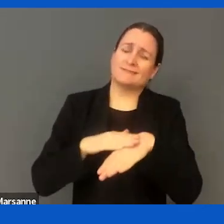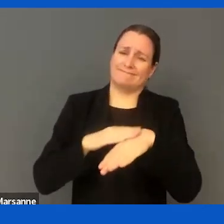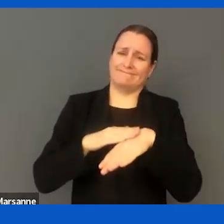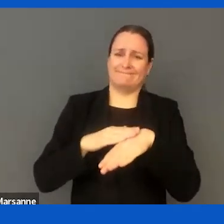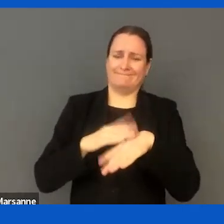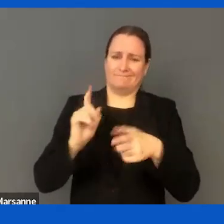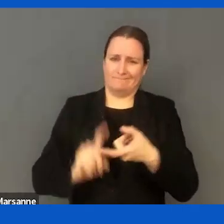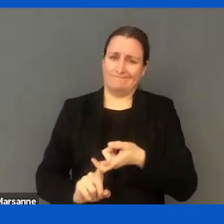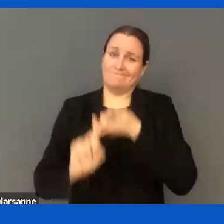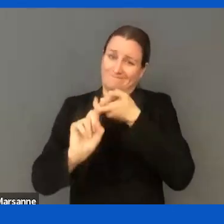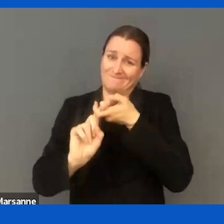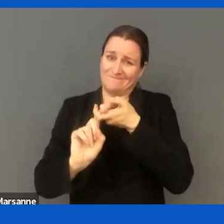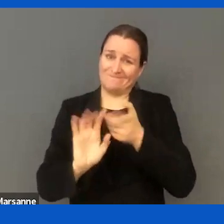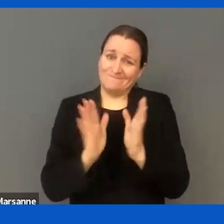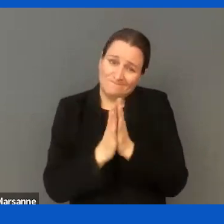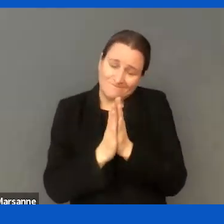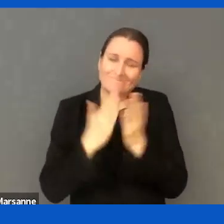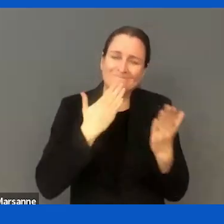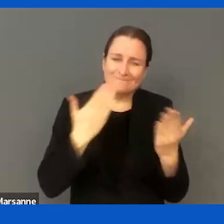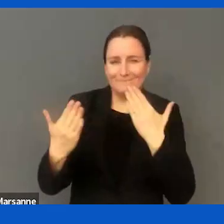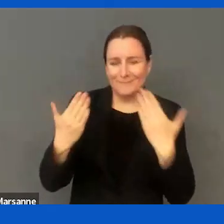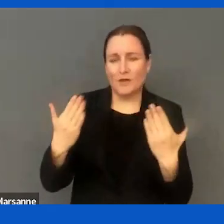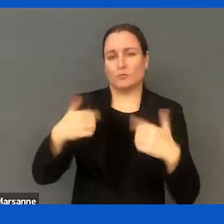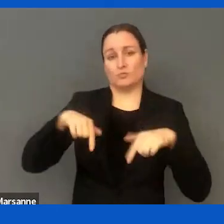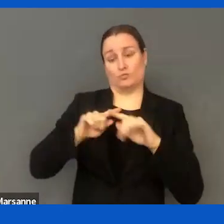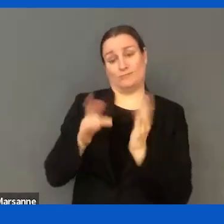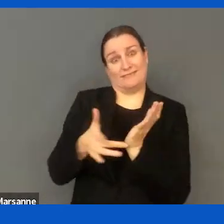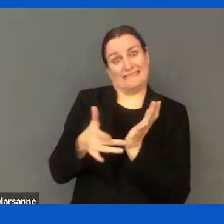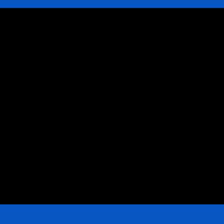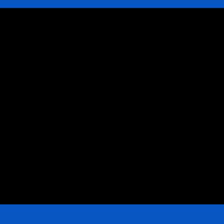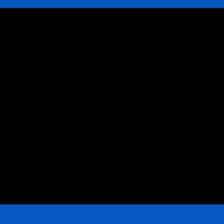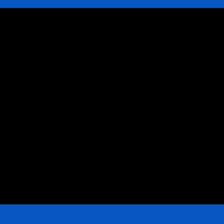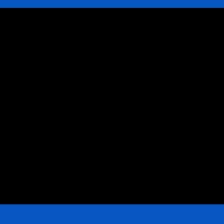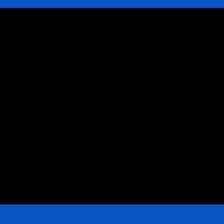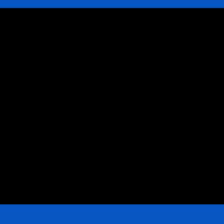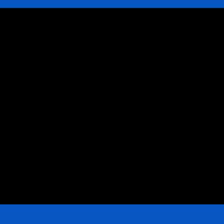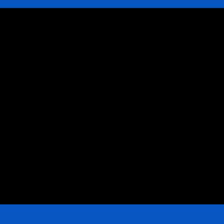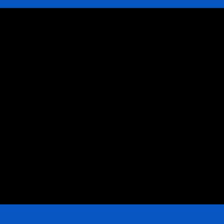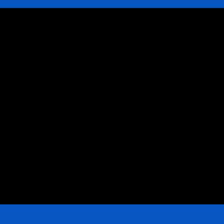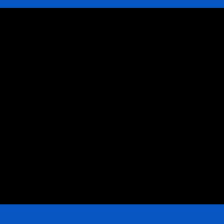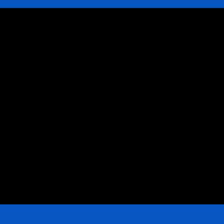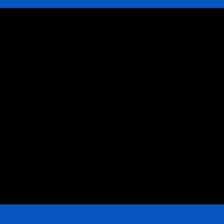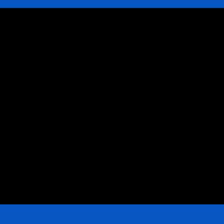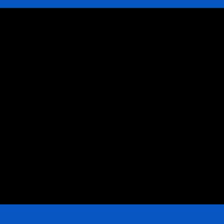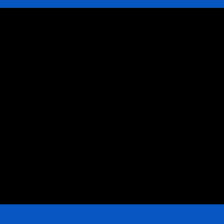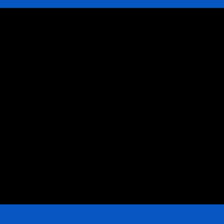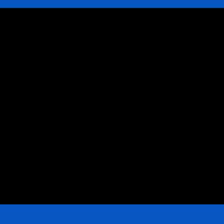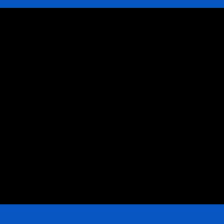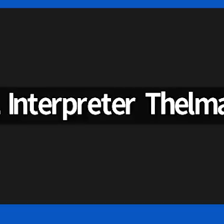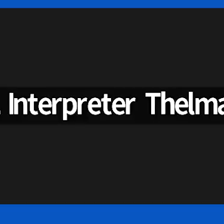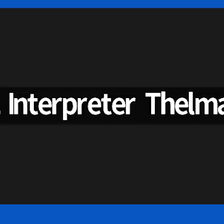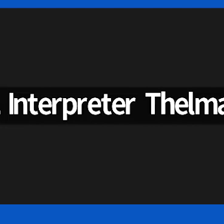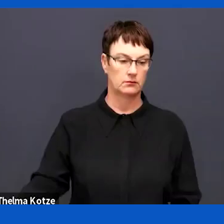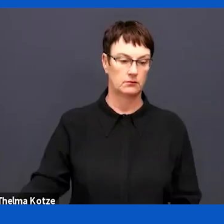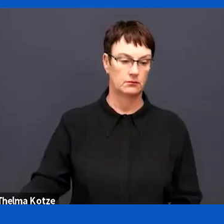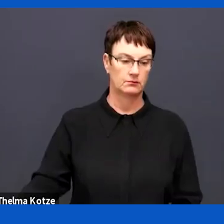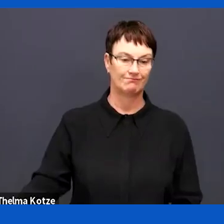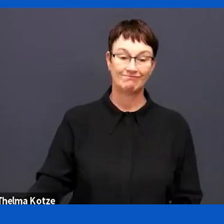Thank you Jonathan, thank you Roberto. Coffee break. (Break) >> SUSANNA LAURIN: Welcome back, everyone.